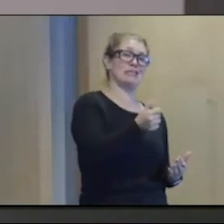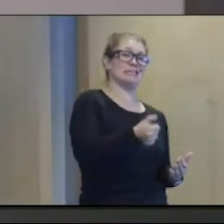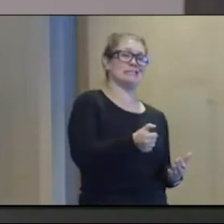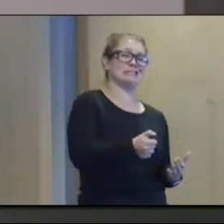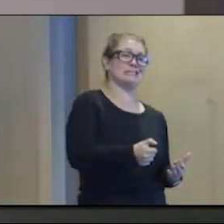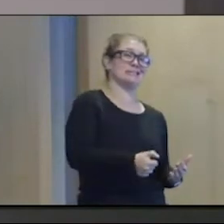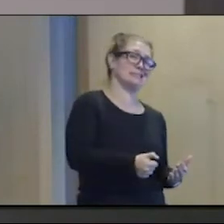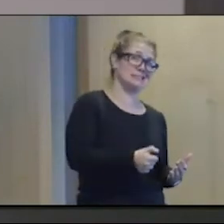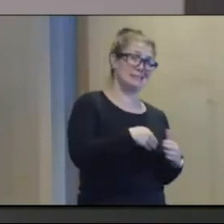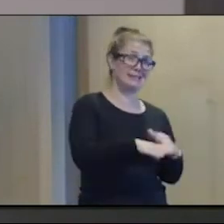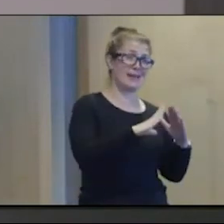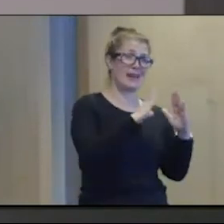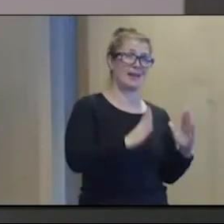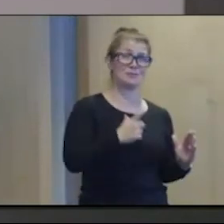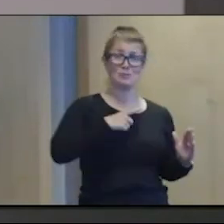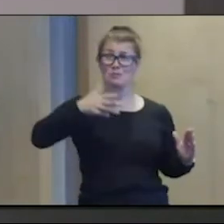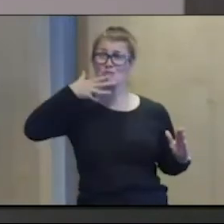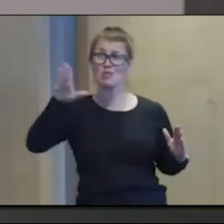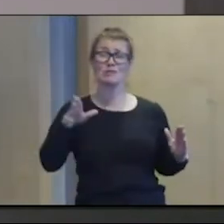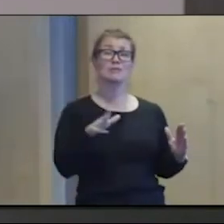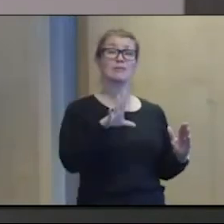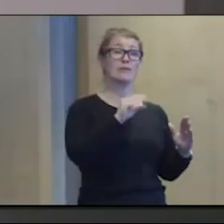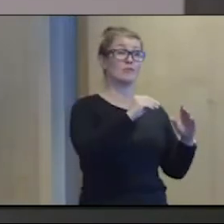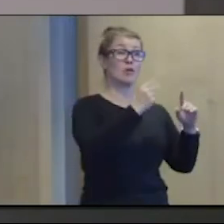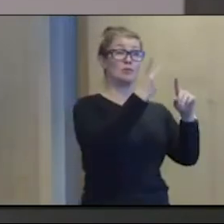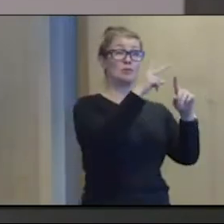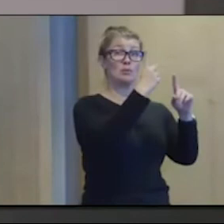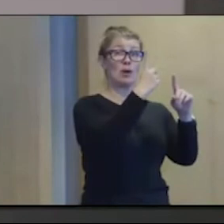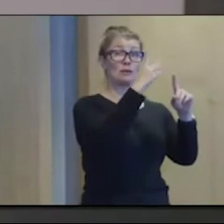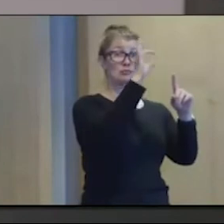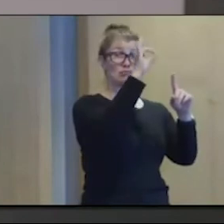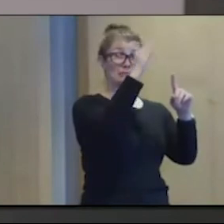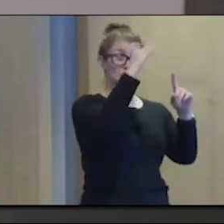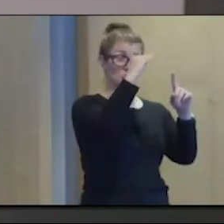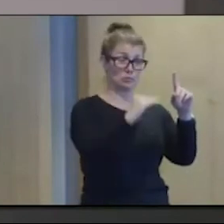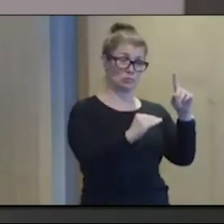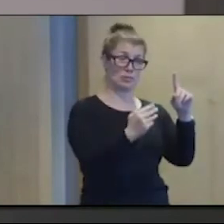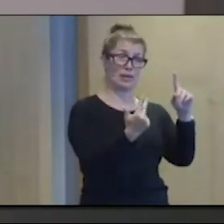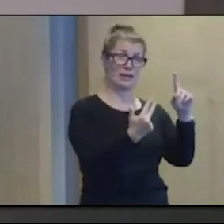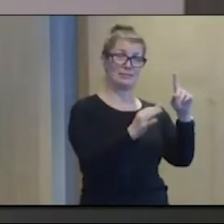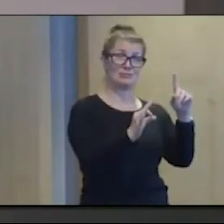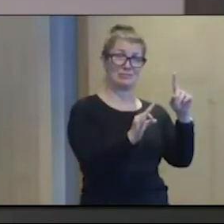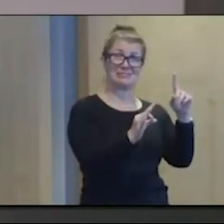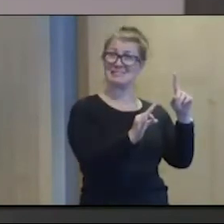at 23 degrees. That aggregated drop in demand over all of Victoria might just be the difference